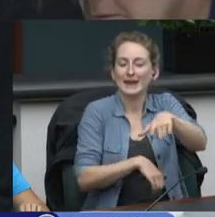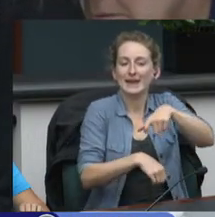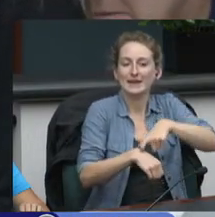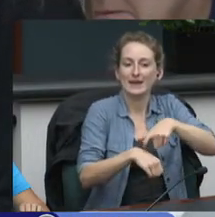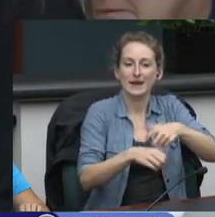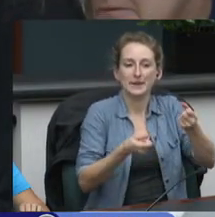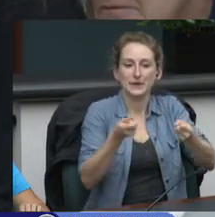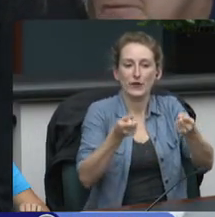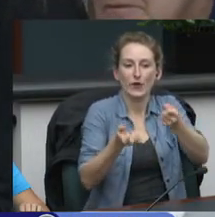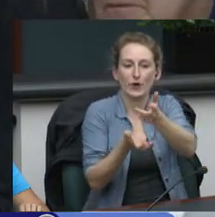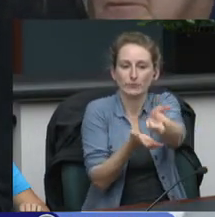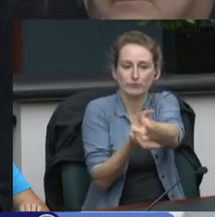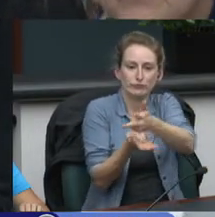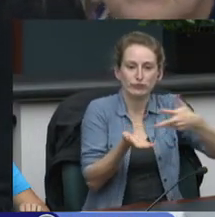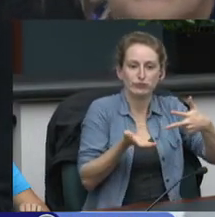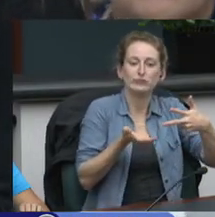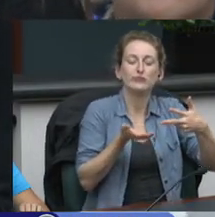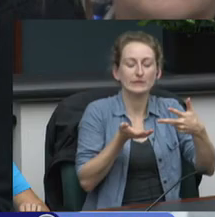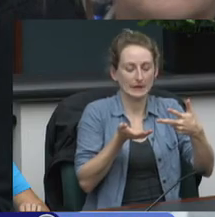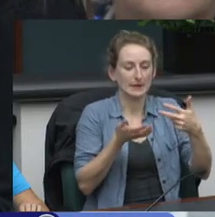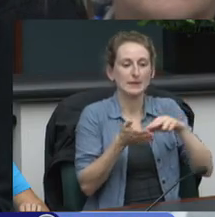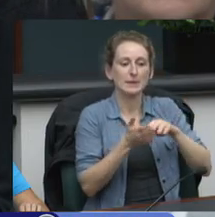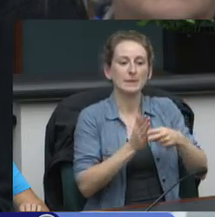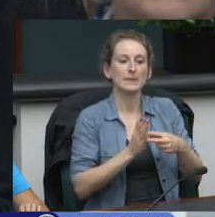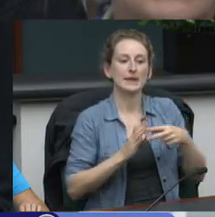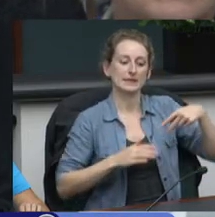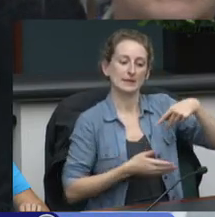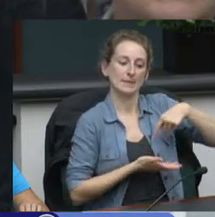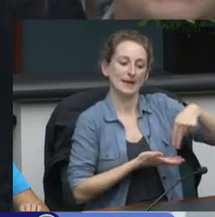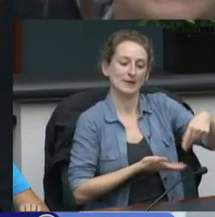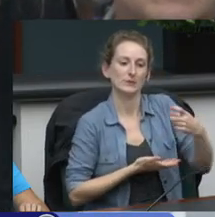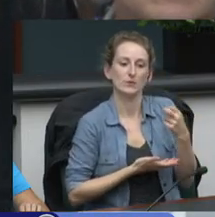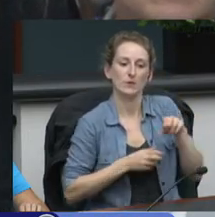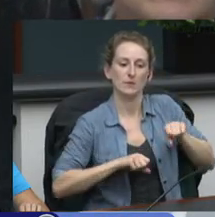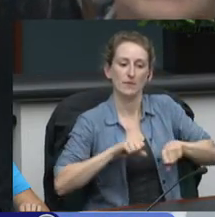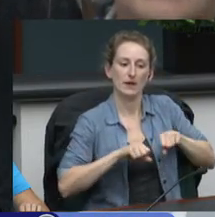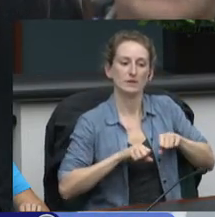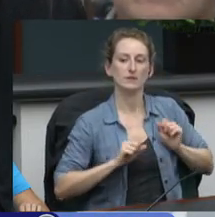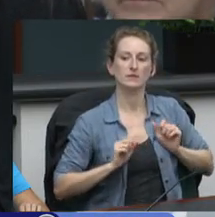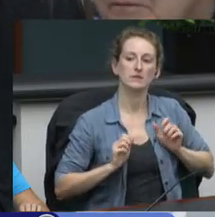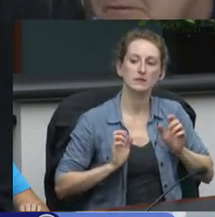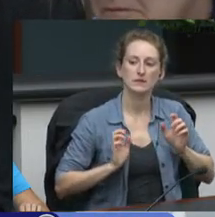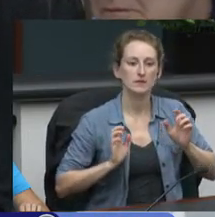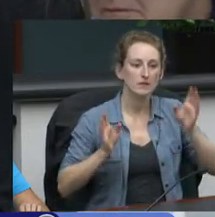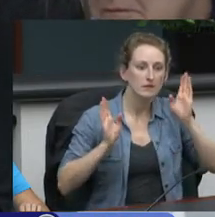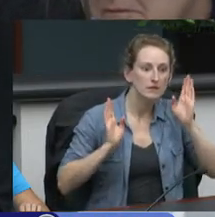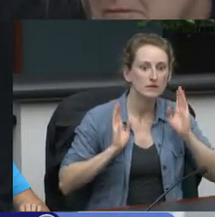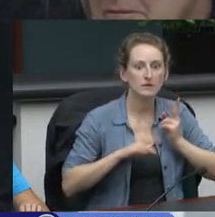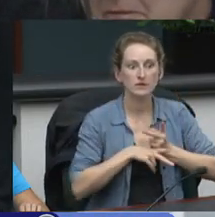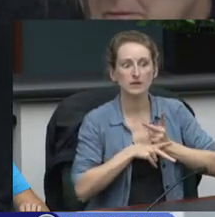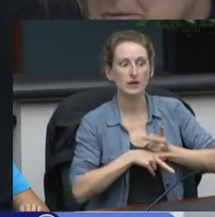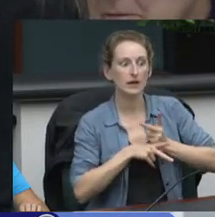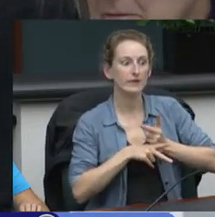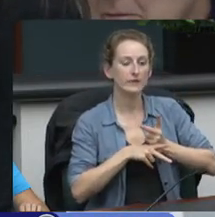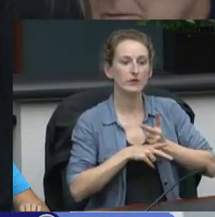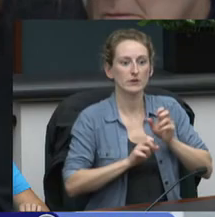danger makes the sidewalk feel less safe and comfortable comfortable a feeling that is reinforced by the tilt of the driveway skirt and the missing curb